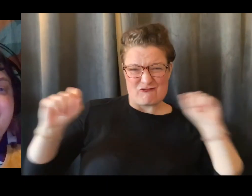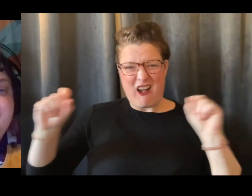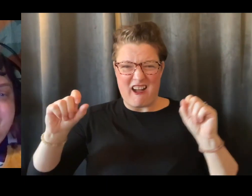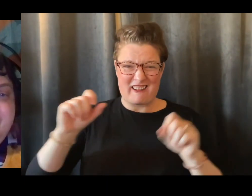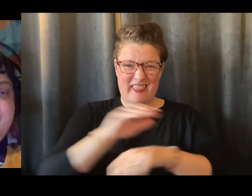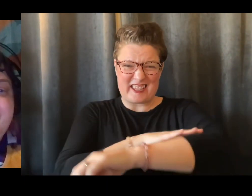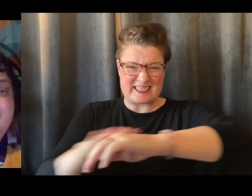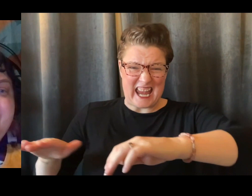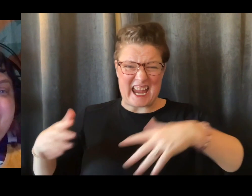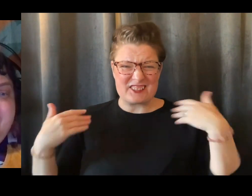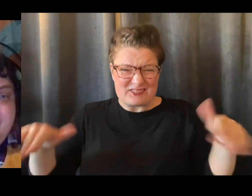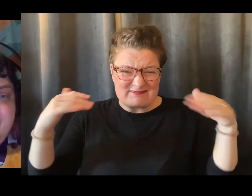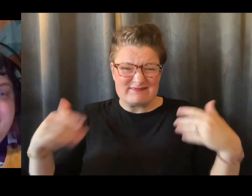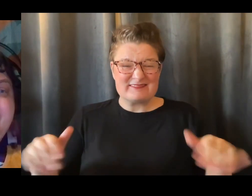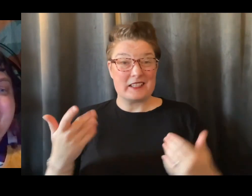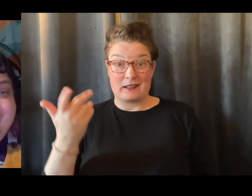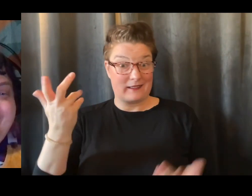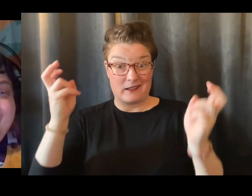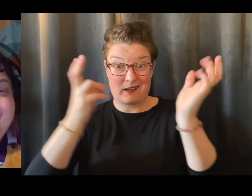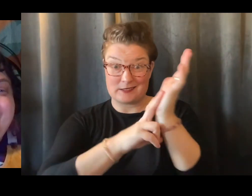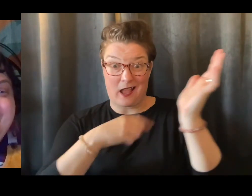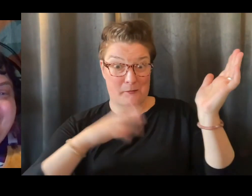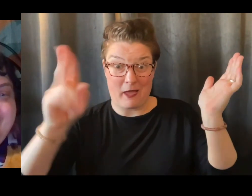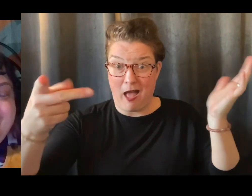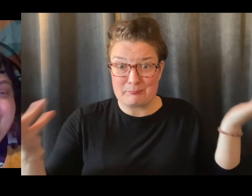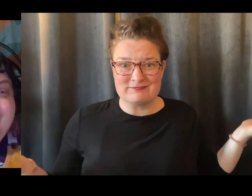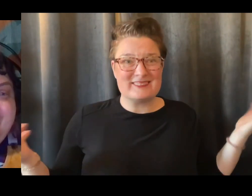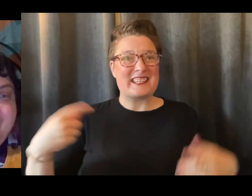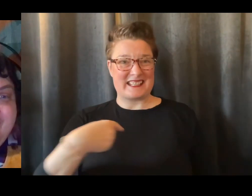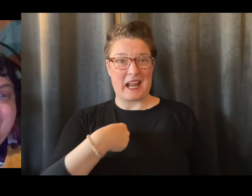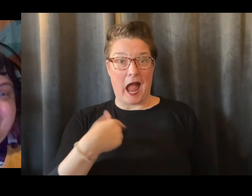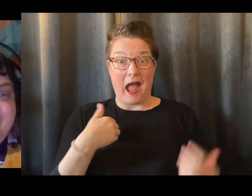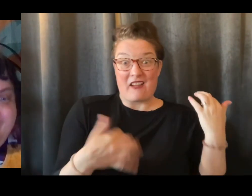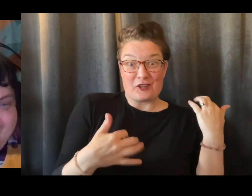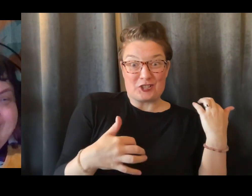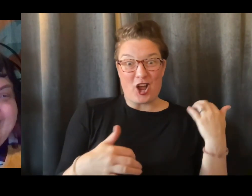I was like, okay, well I'm an I I have a guitar and I like singing with other people. Let's do it.